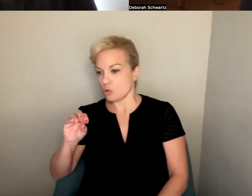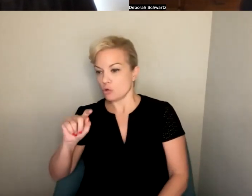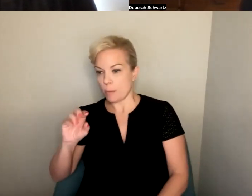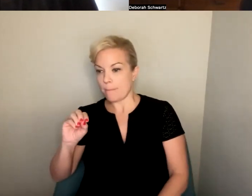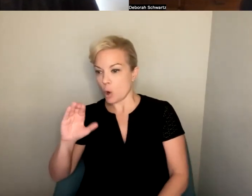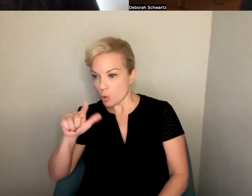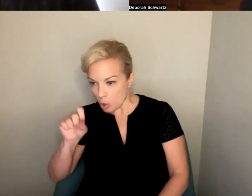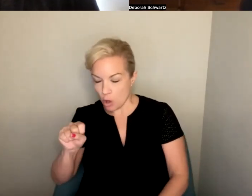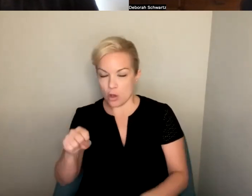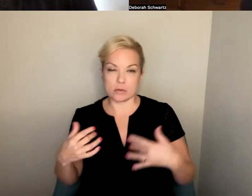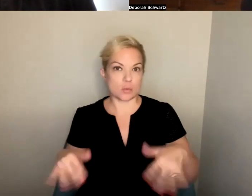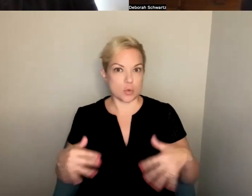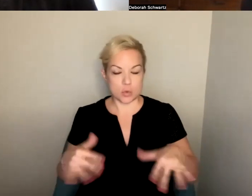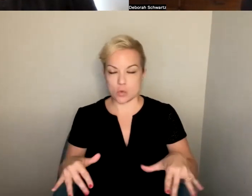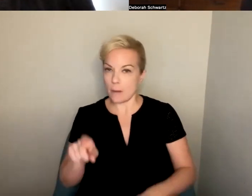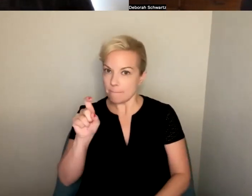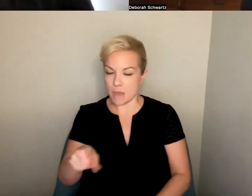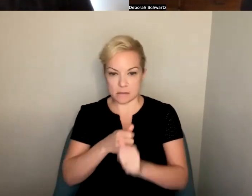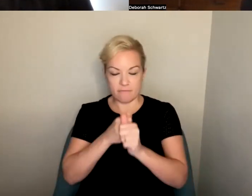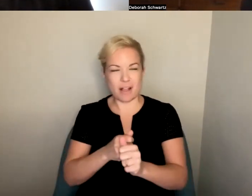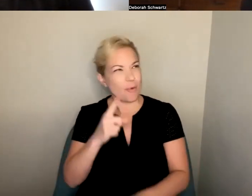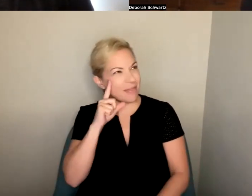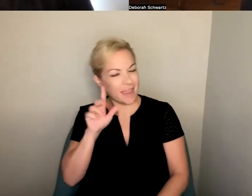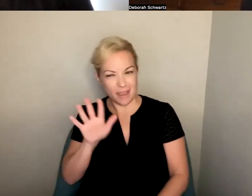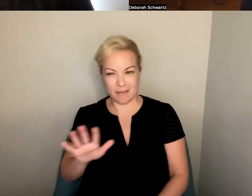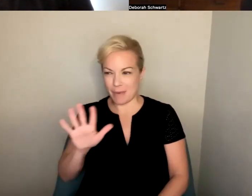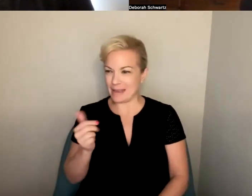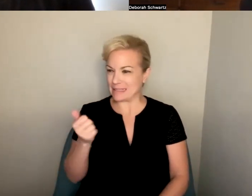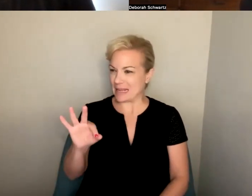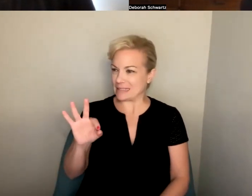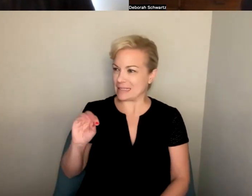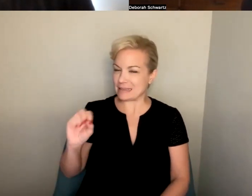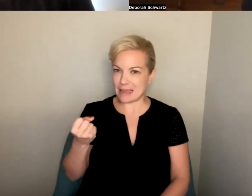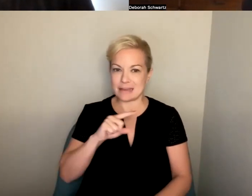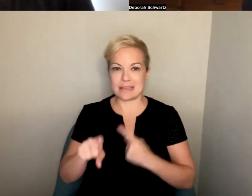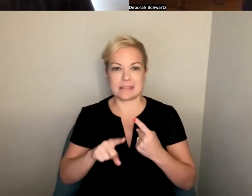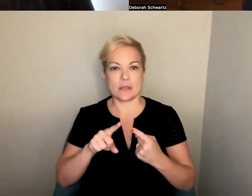read I believe it was around the 1990s when NAGPRA was enacted and the standing committee from the